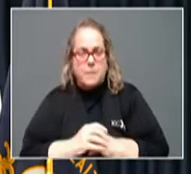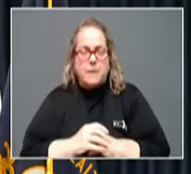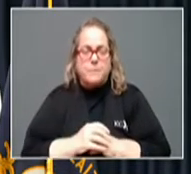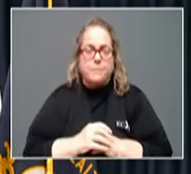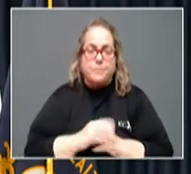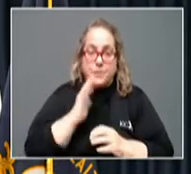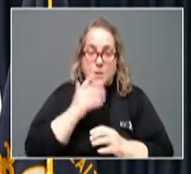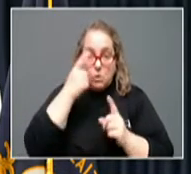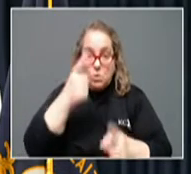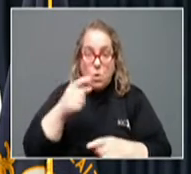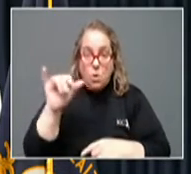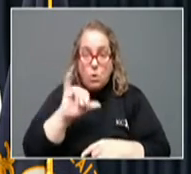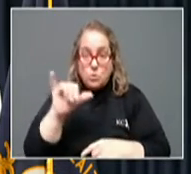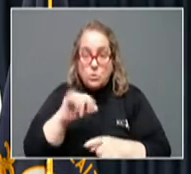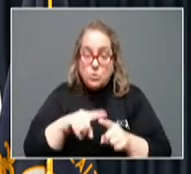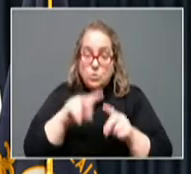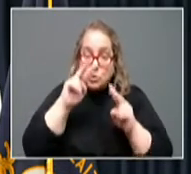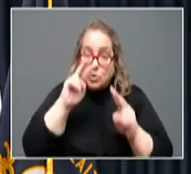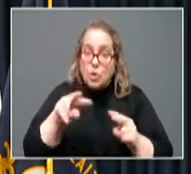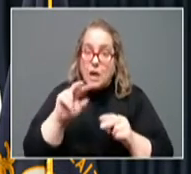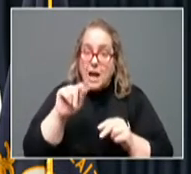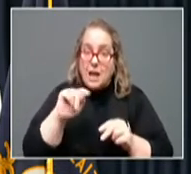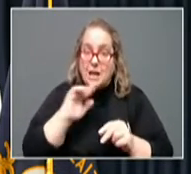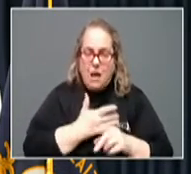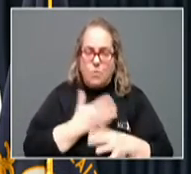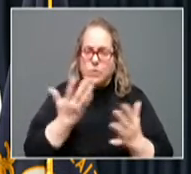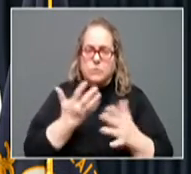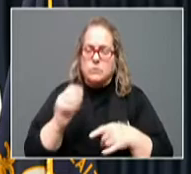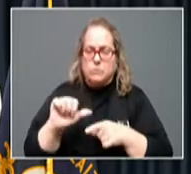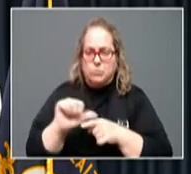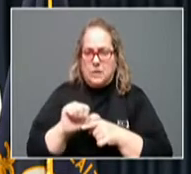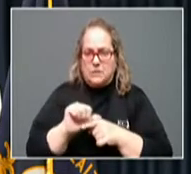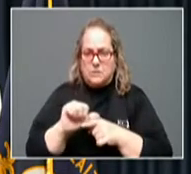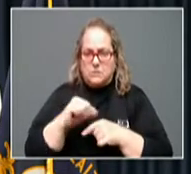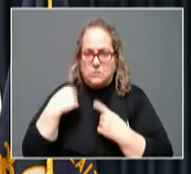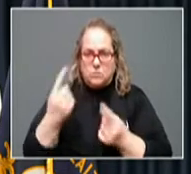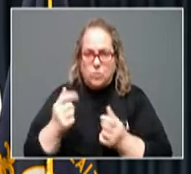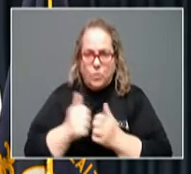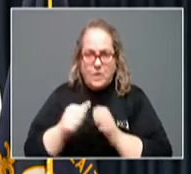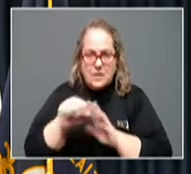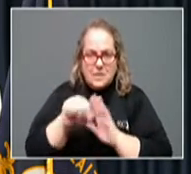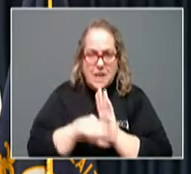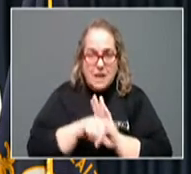able to look at our practices in state government and see what is or isn't